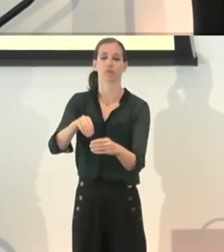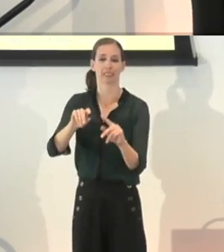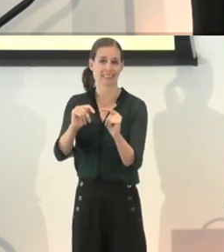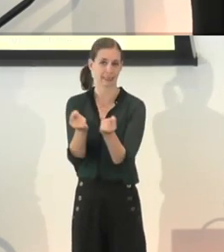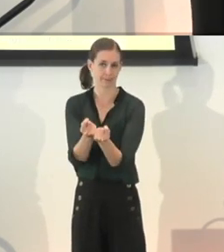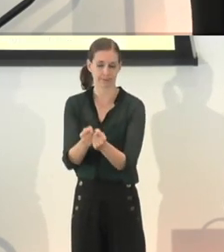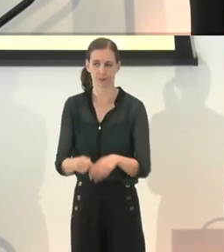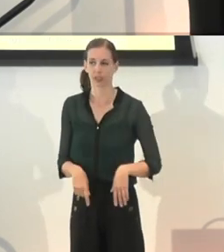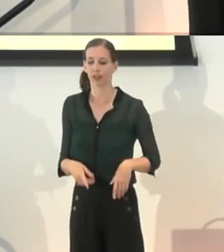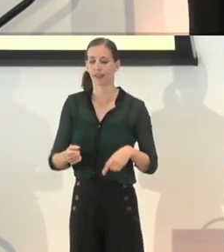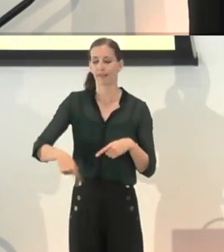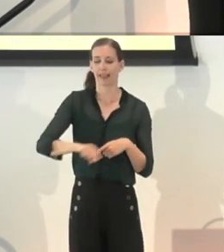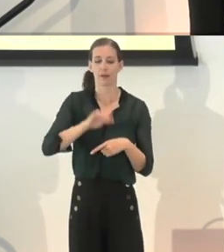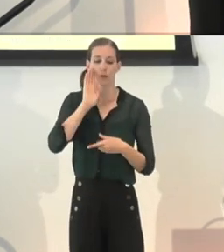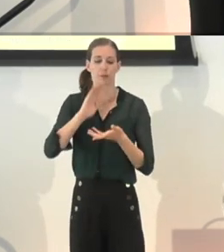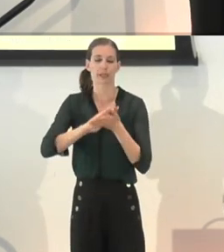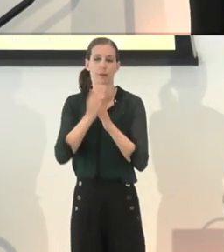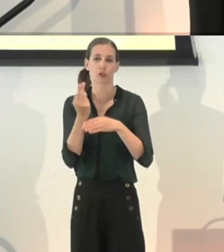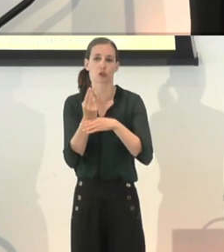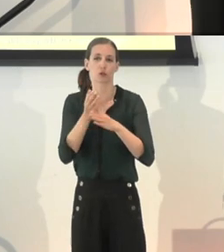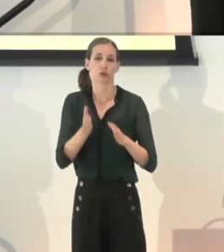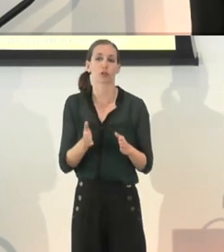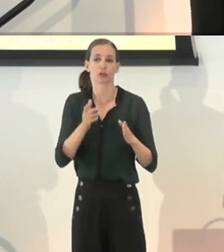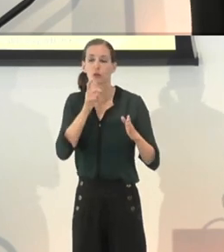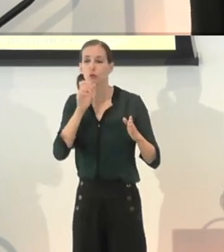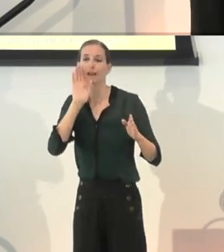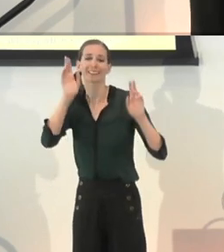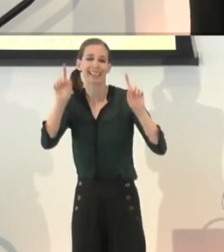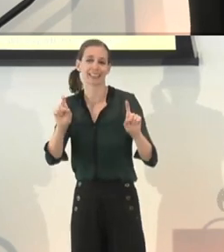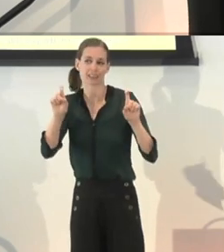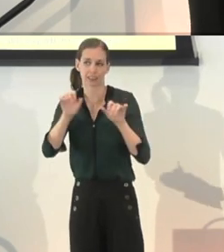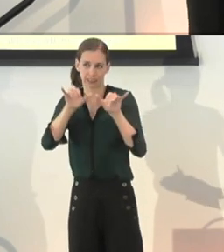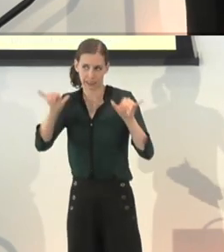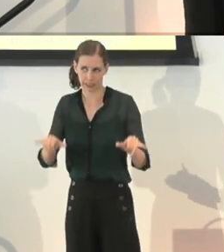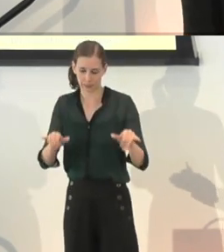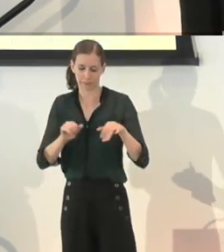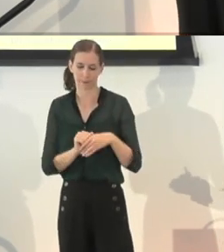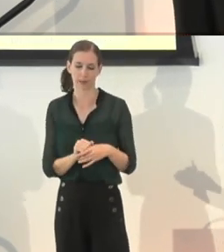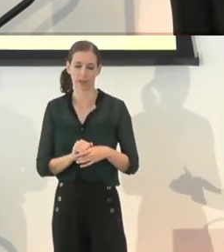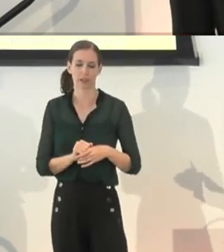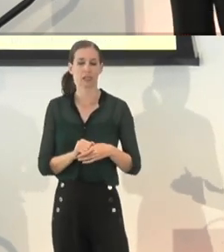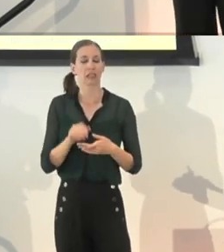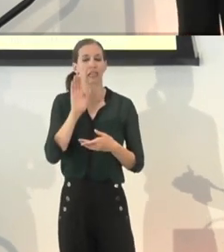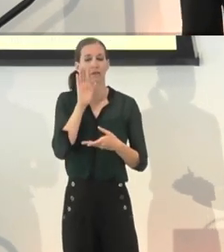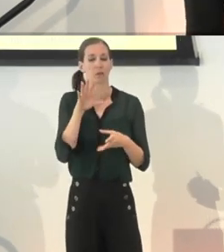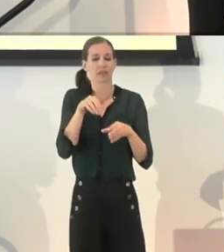the users who test the systems. The idea is they would with us for a longer period of time so they